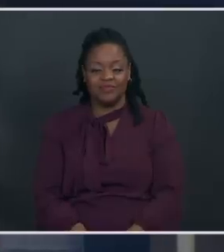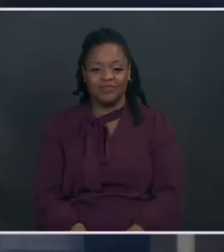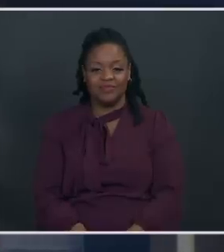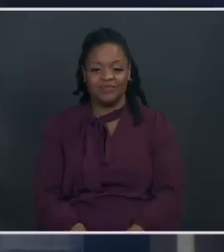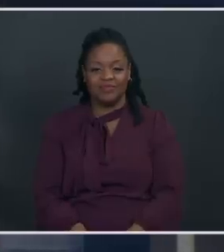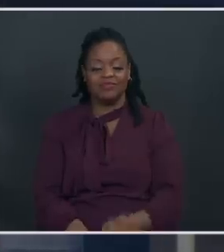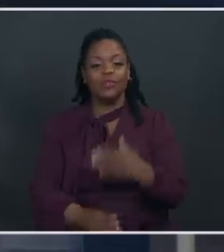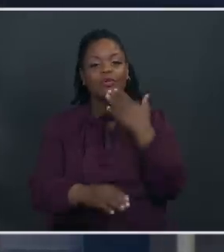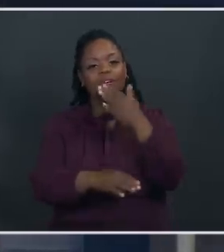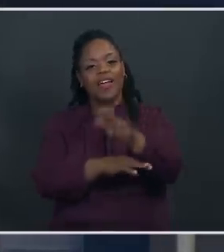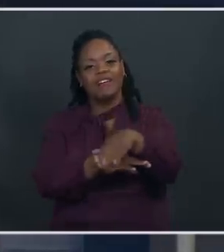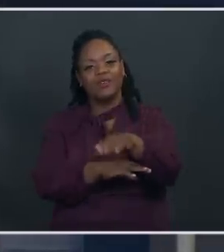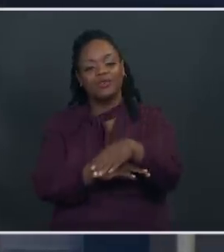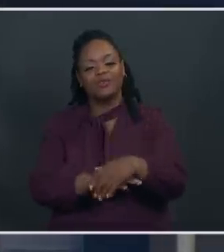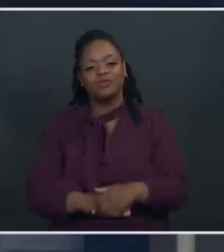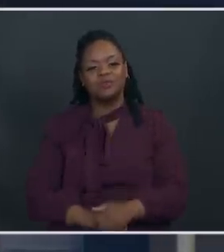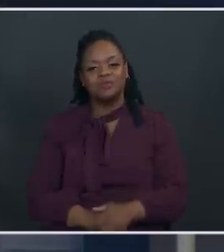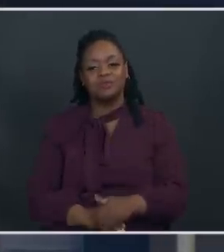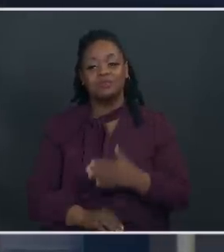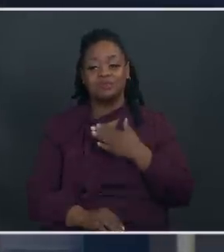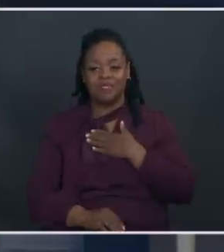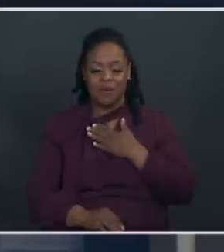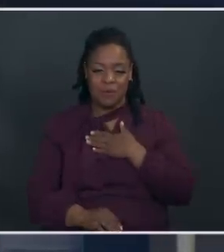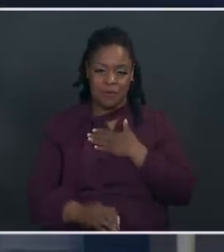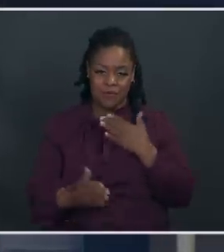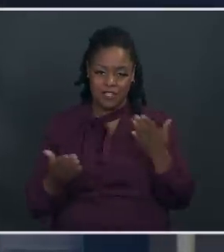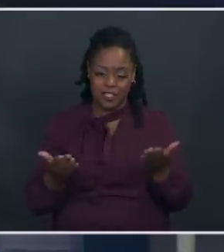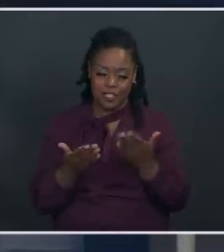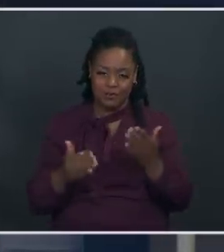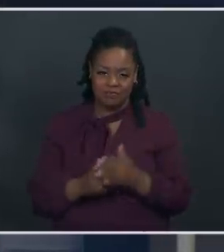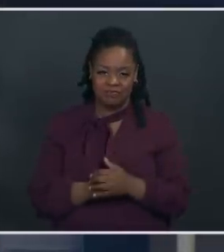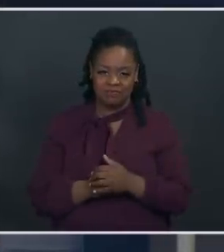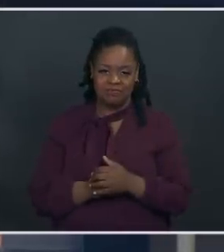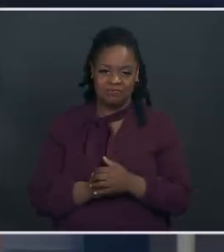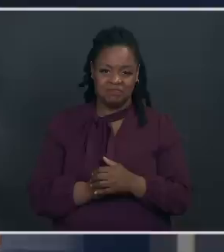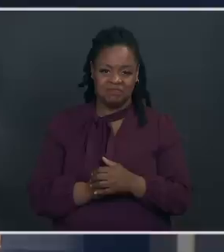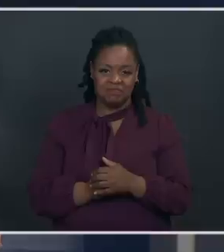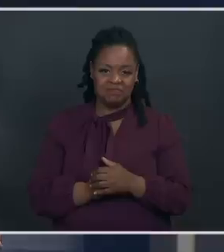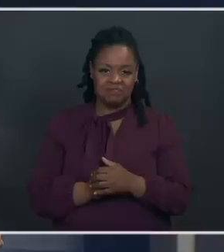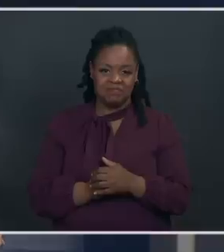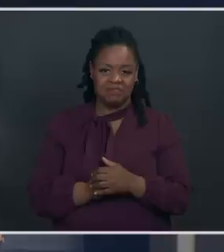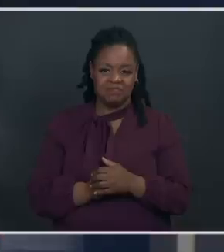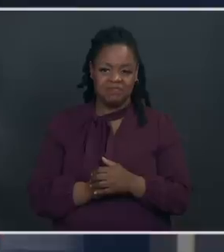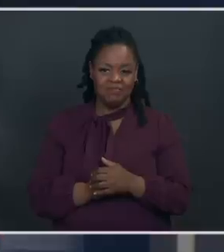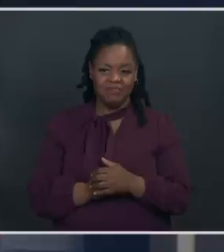It's great to be here. Let me say, first of all, what a pleasure it is to be here with Gina.